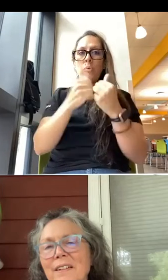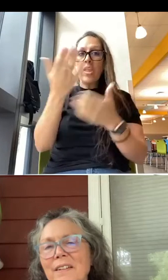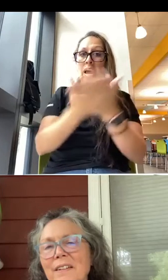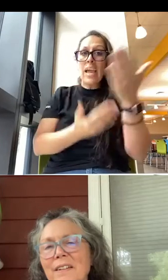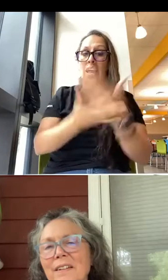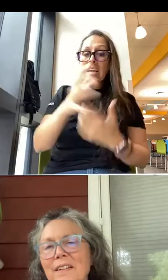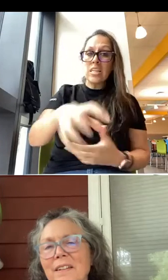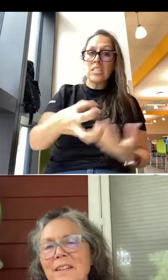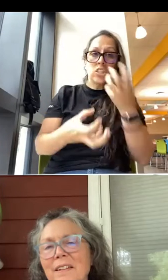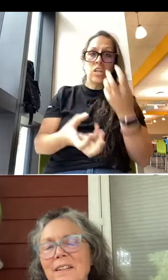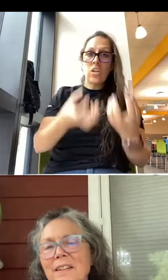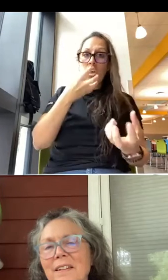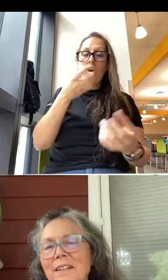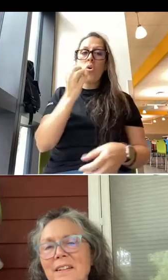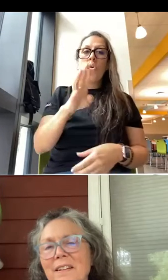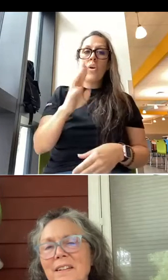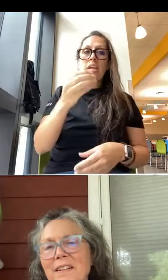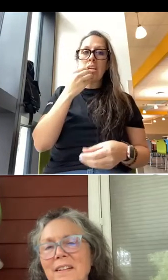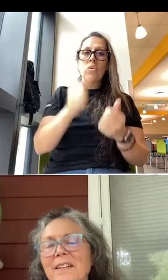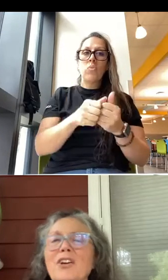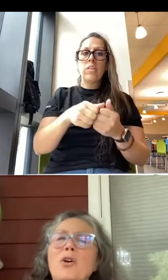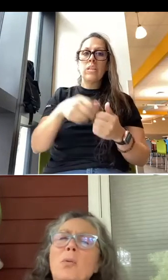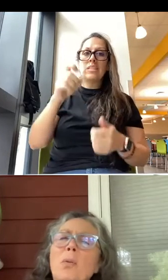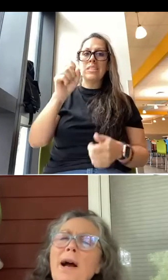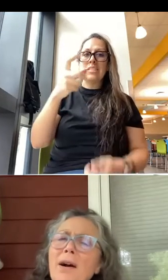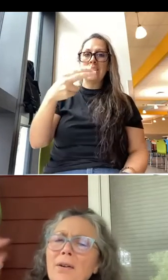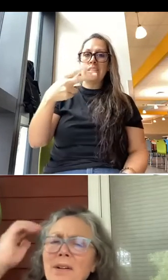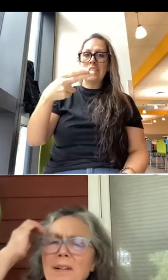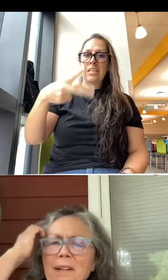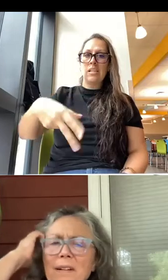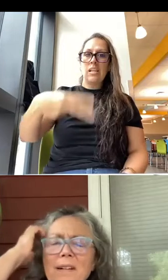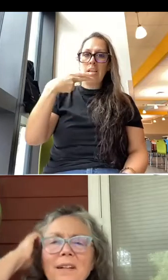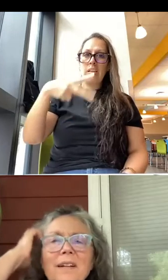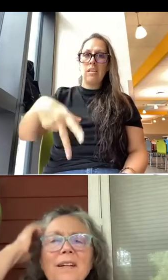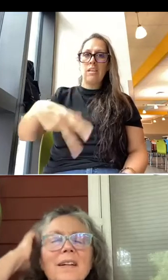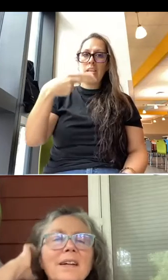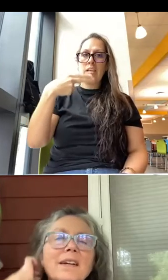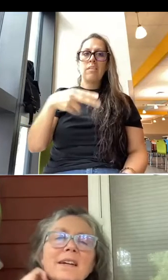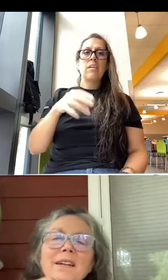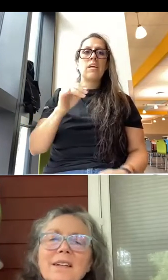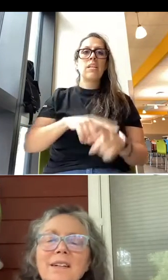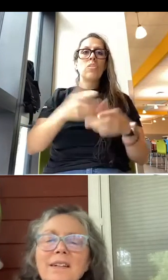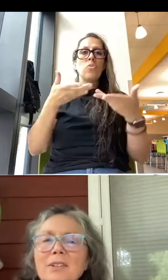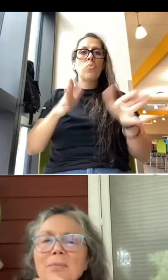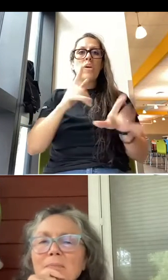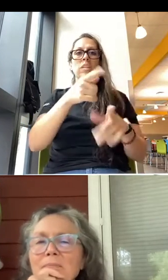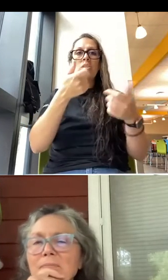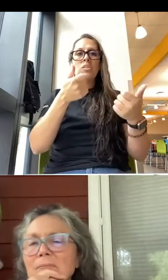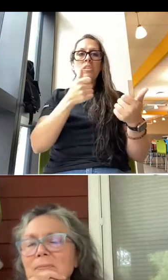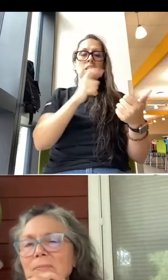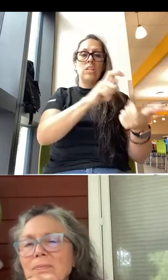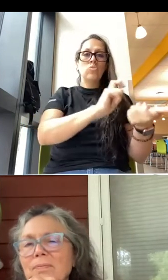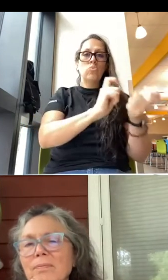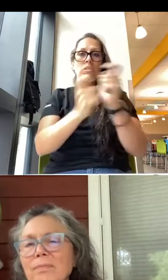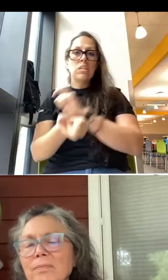or whether they eat with eating sticks, chopsticks you know, like, and the way that a tribe makes the transition is, like, hey, like, "We want to be